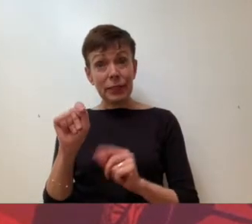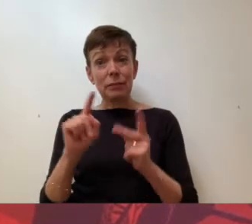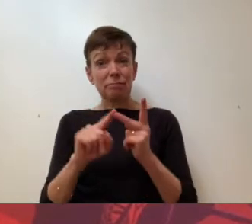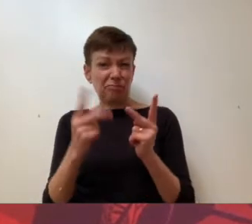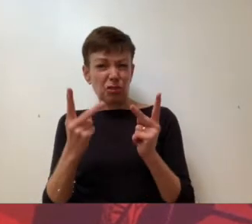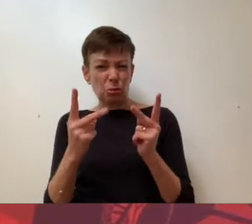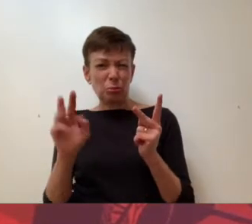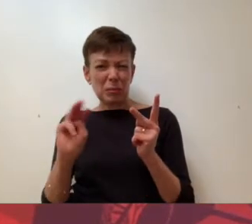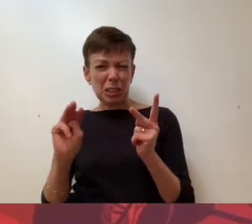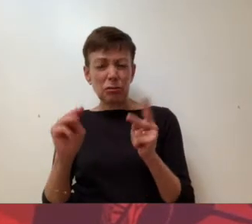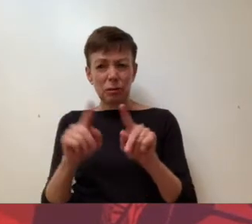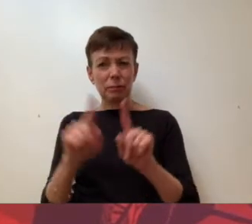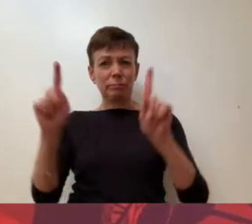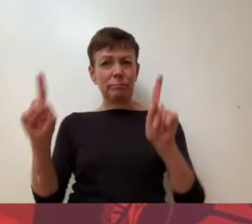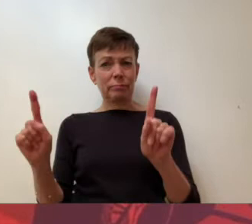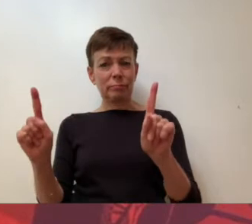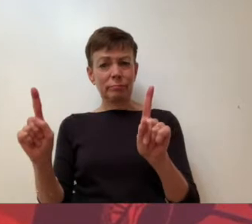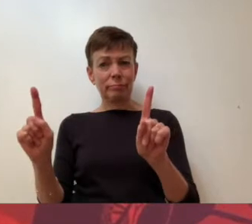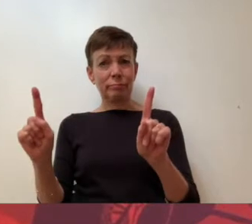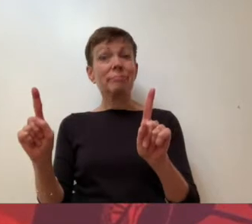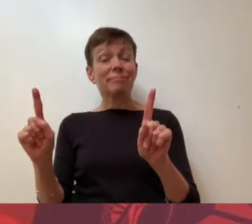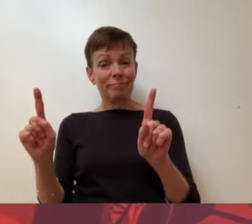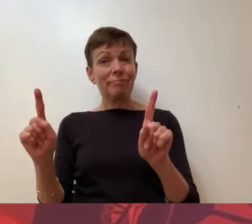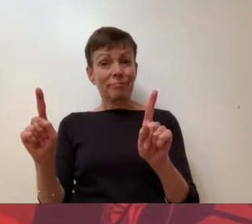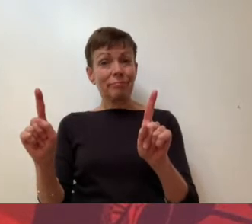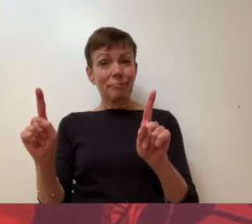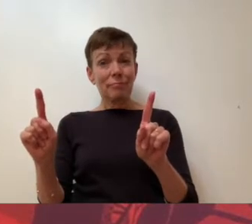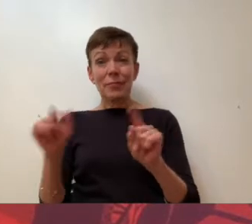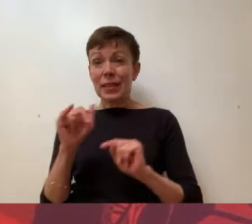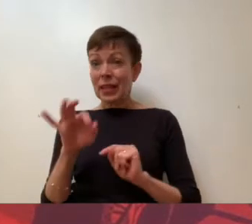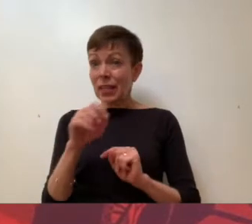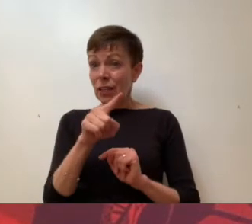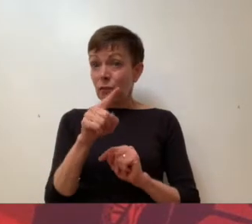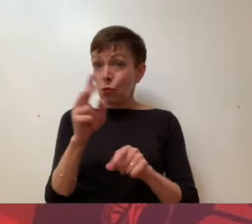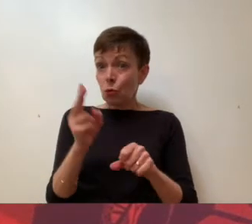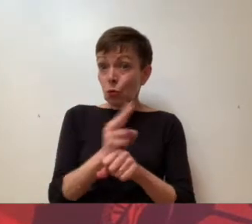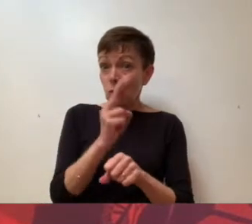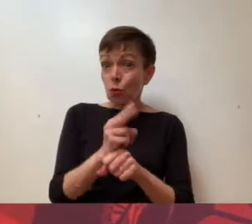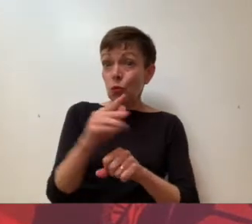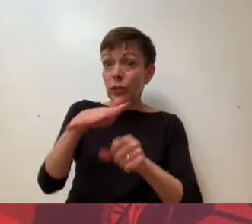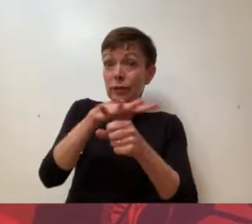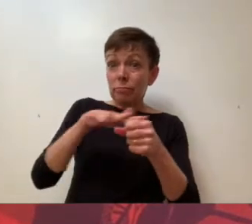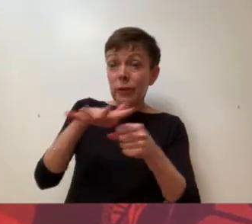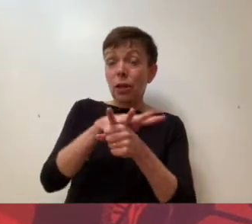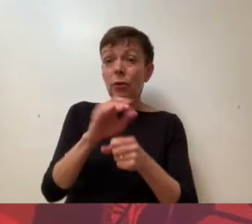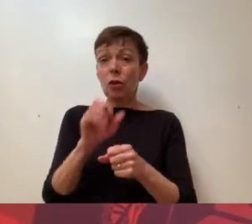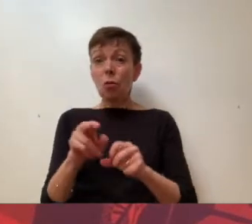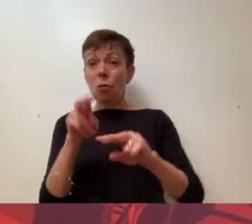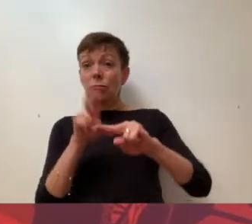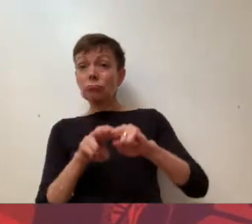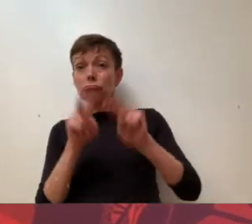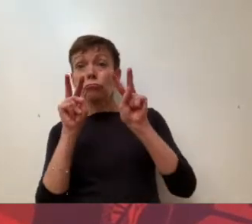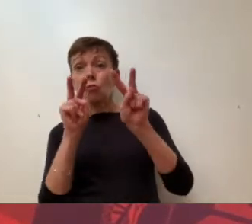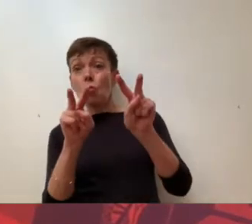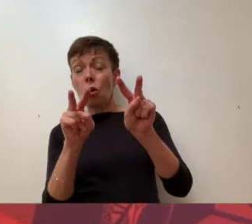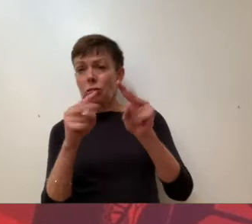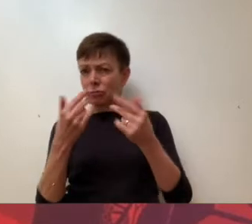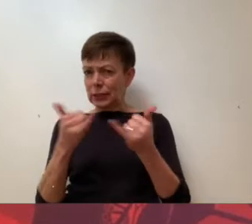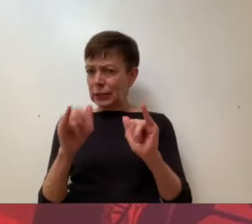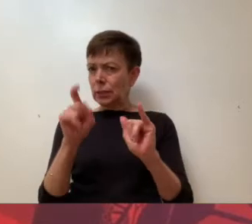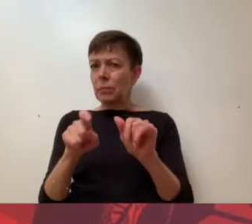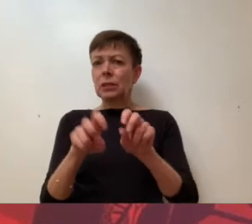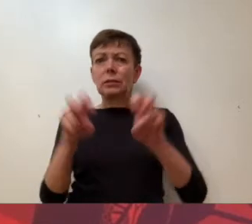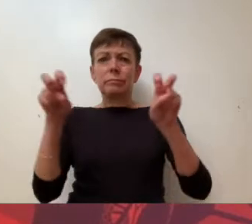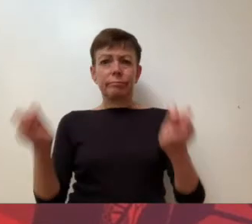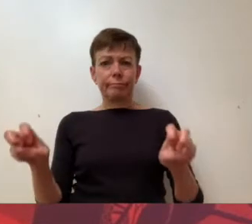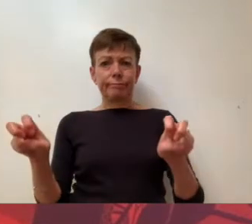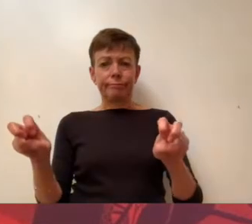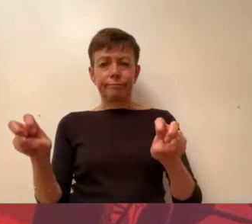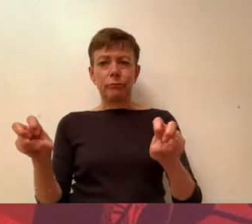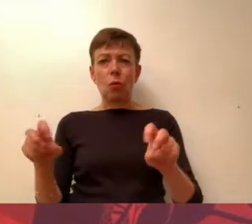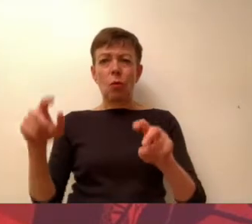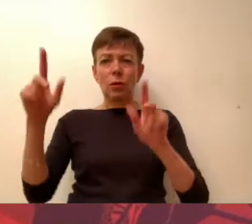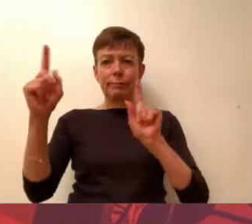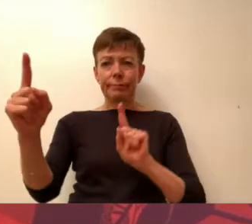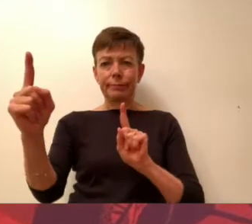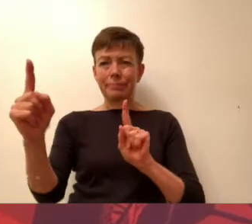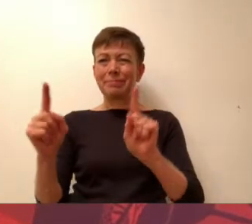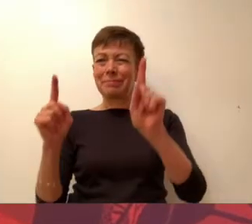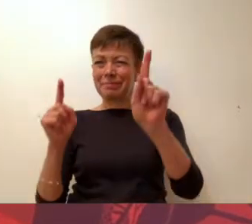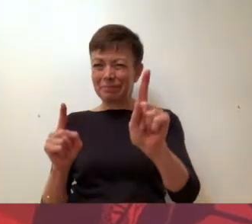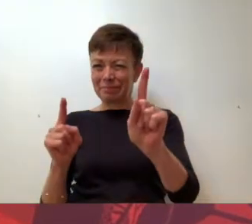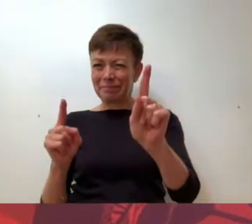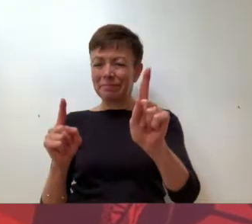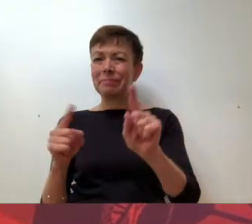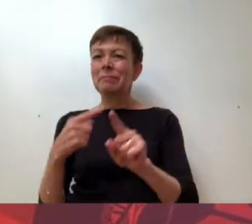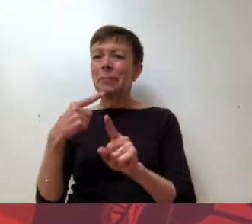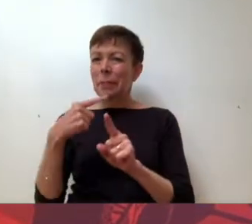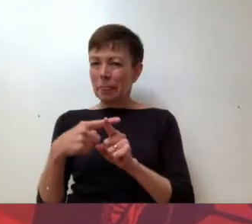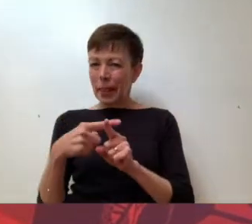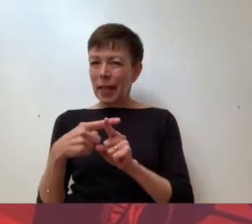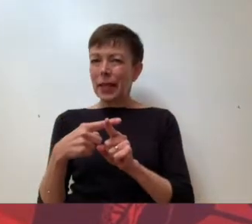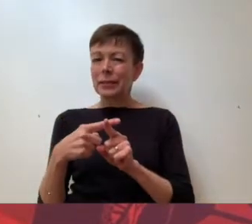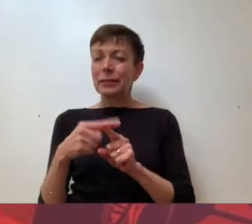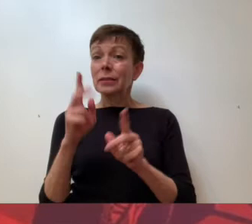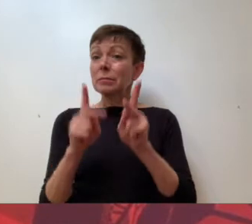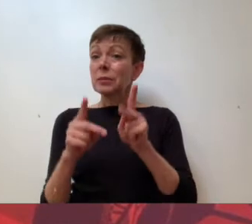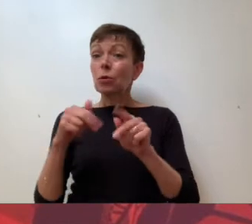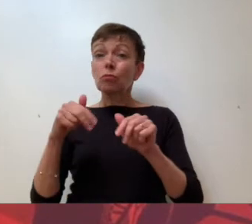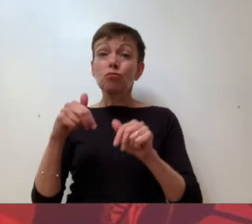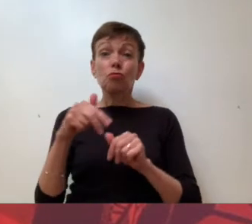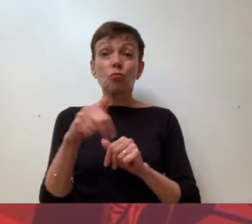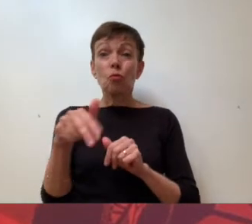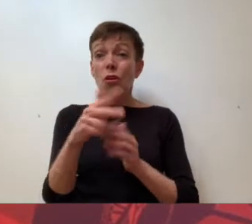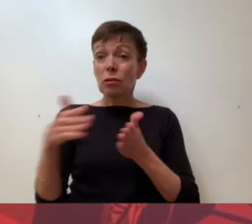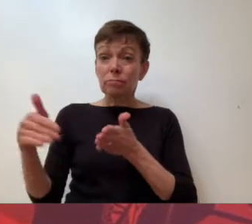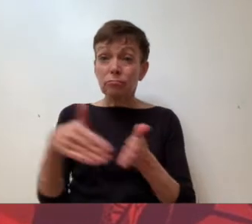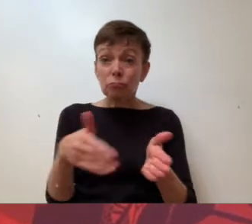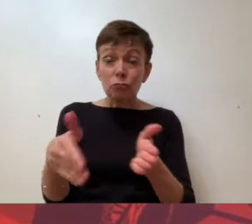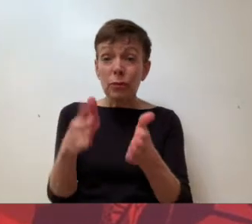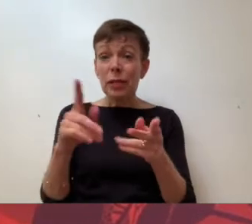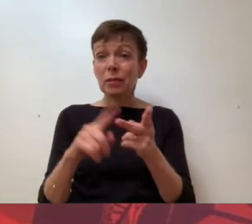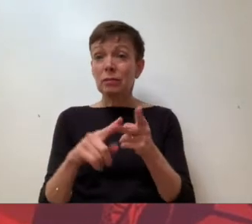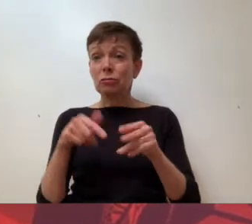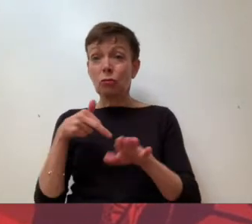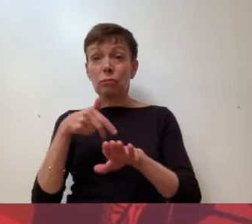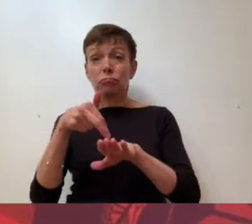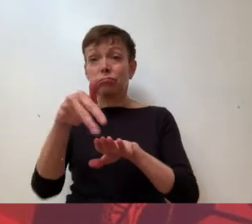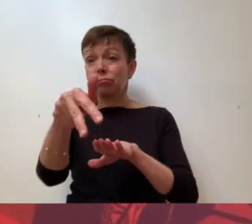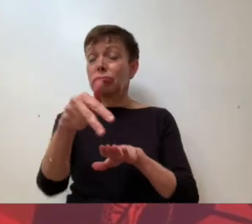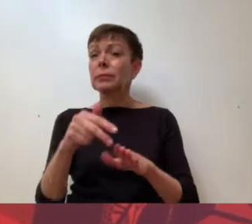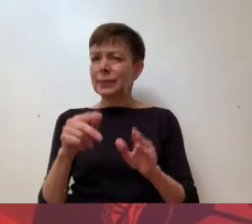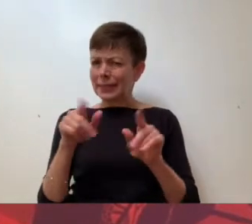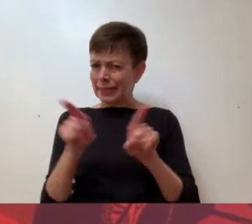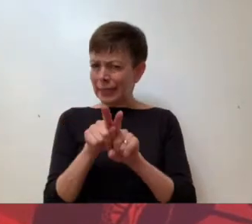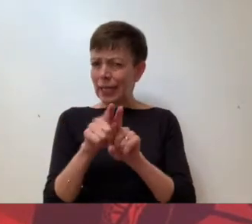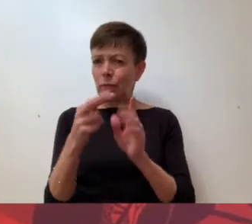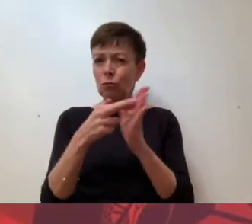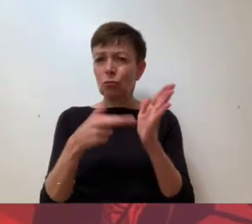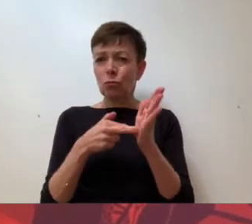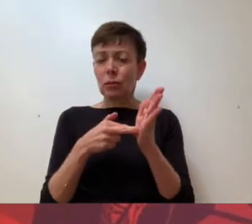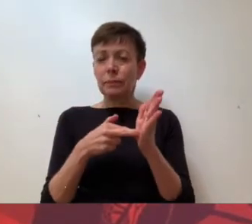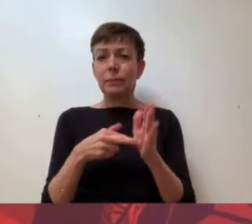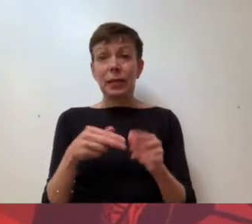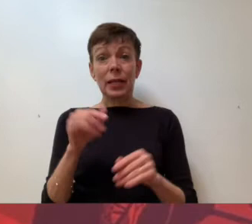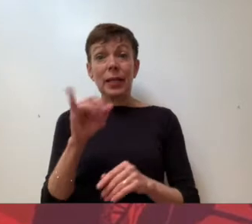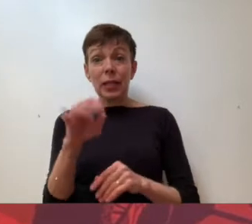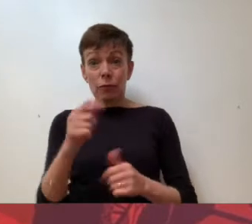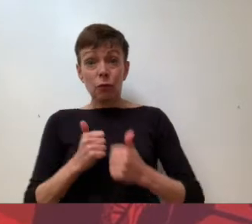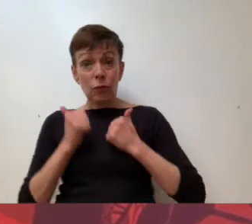with respect to COVID. I hope you and your loved ones continue to remain safe. I hope